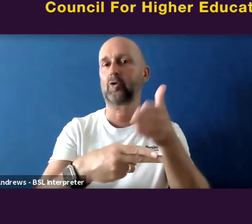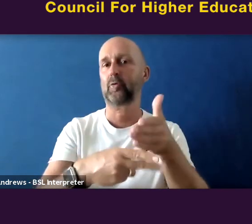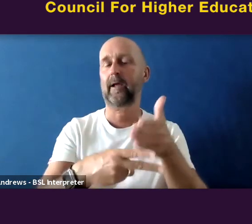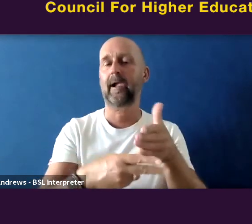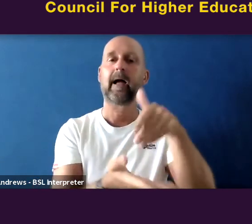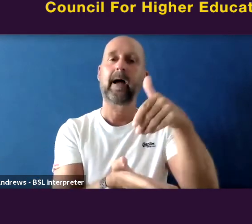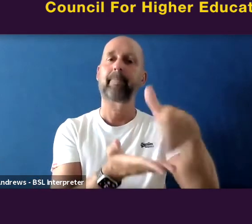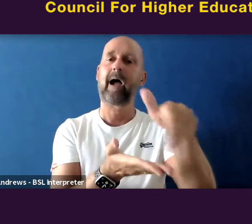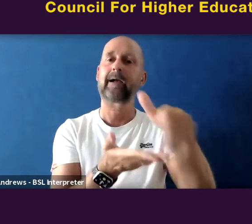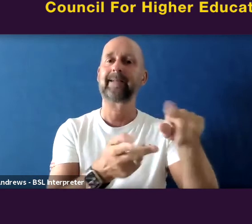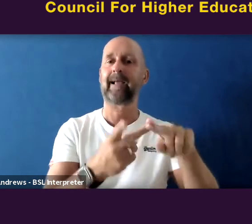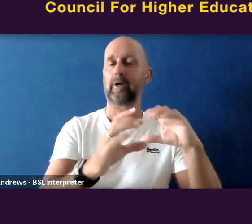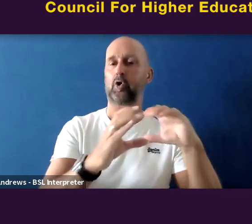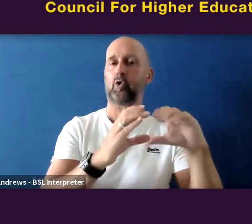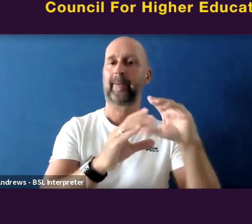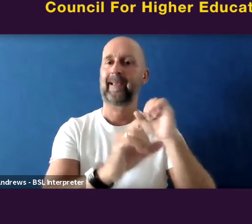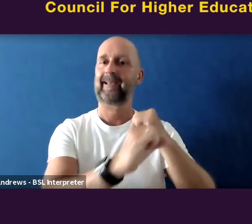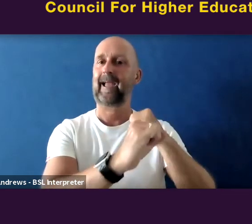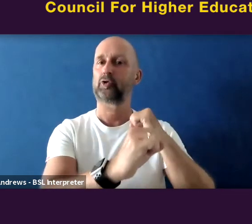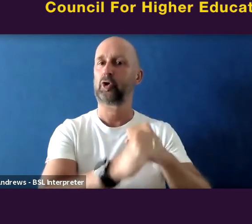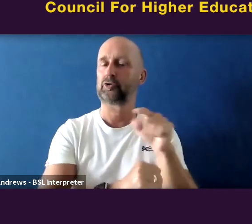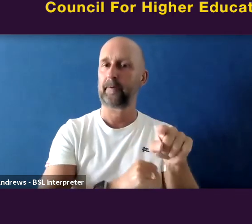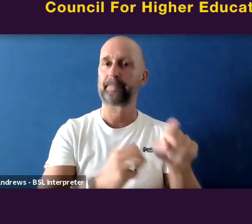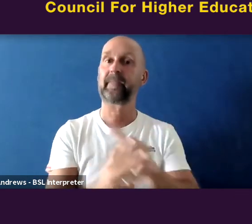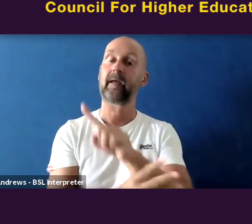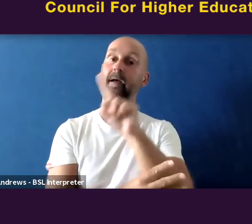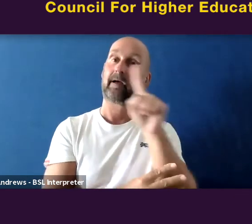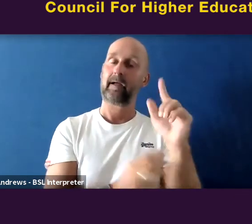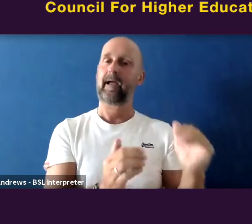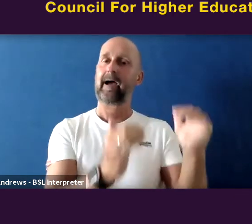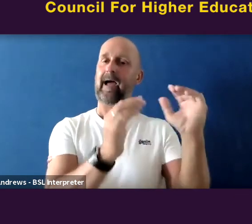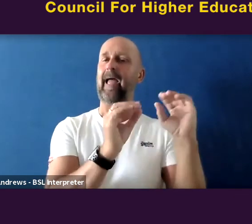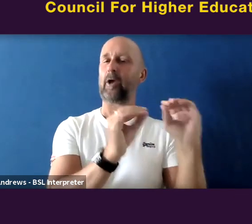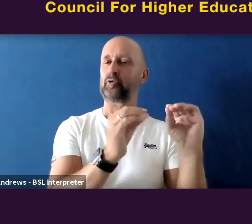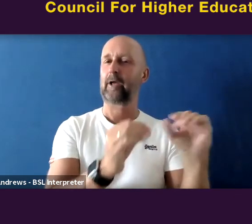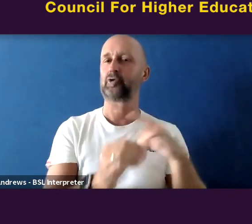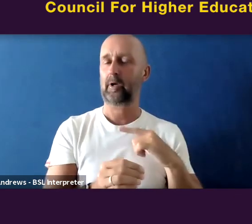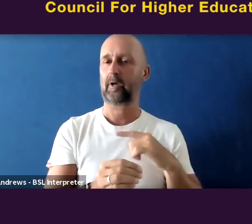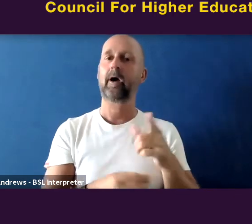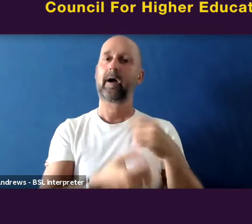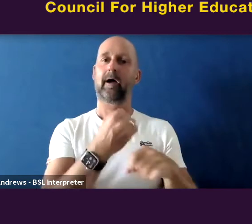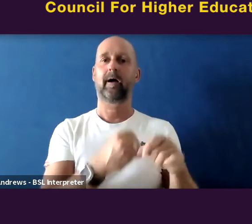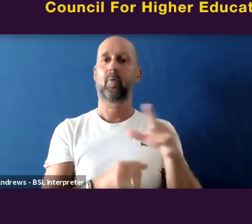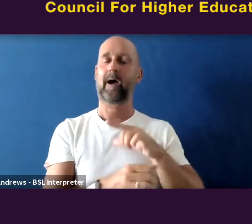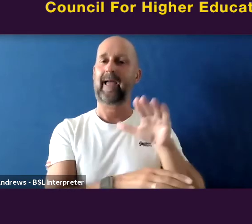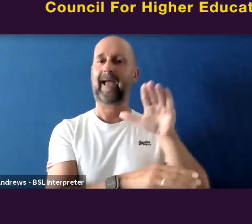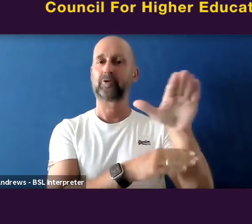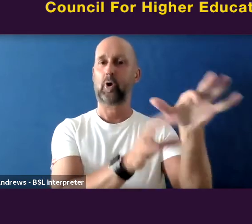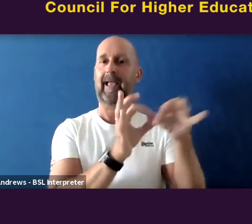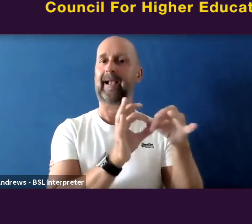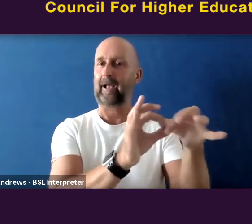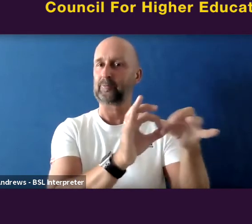and Communications and later in the higher education sector in External Engagement.